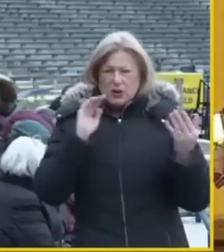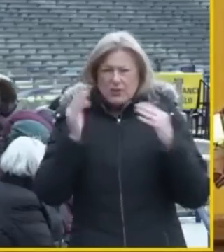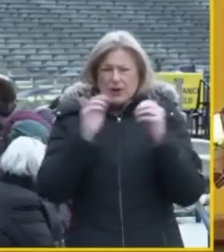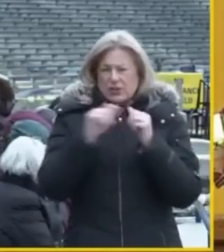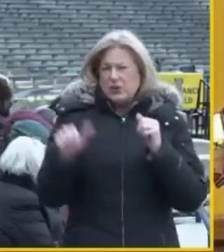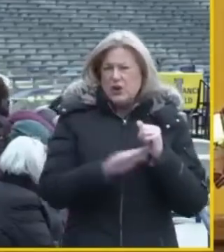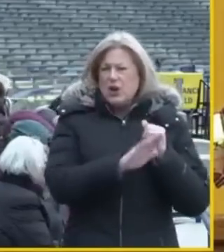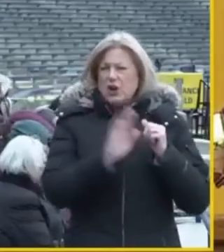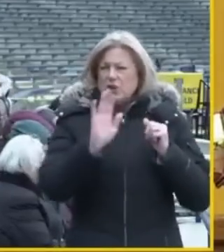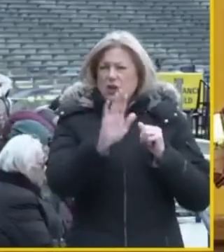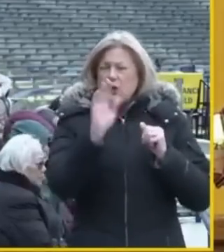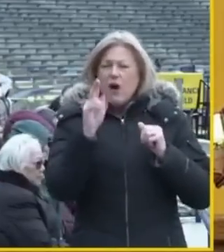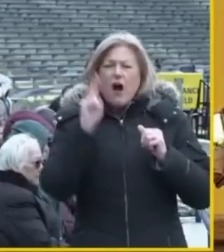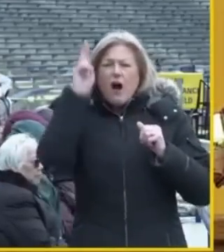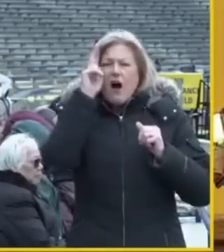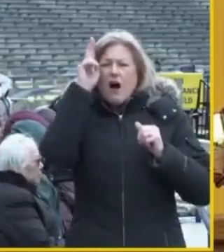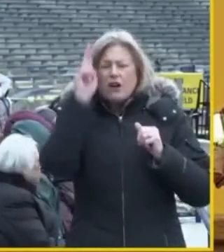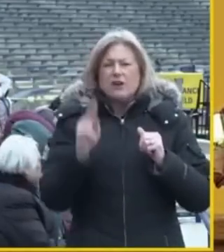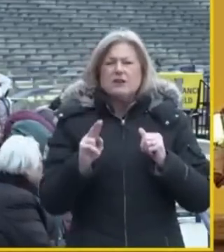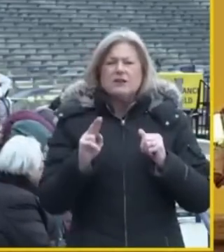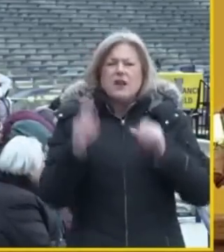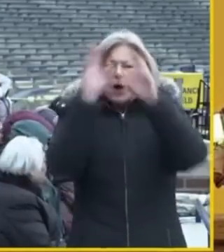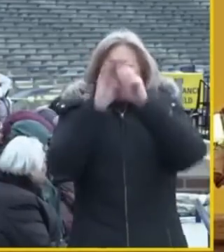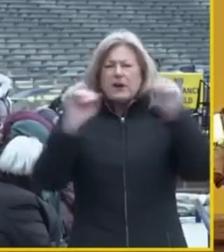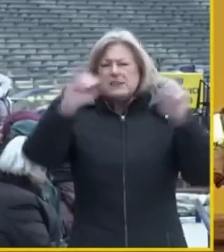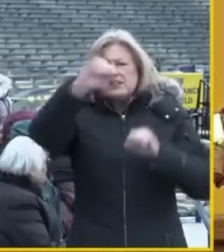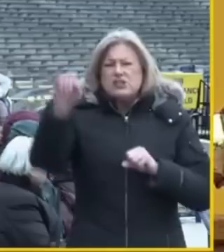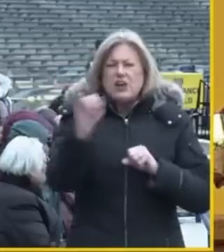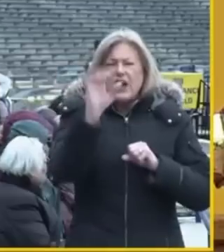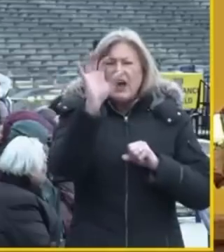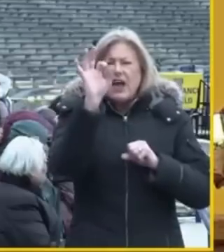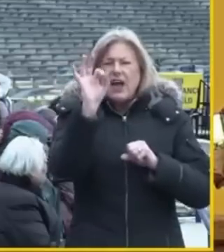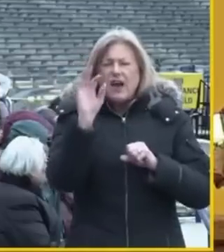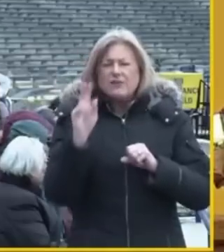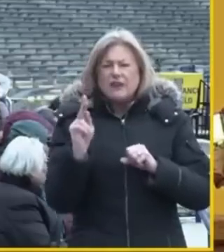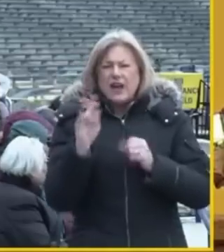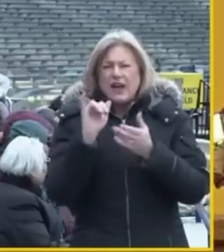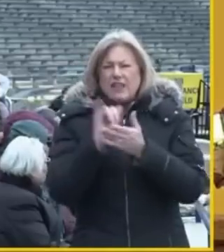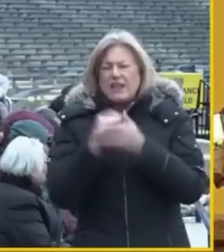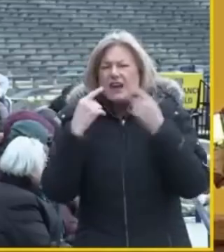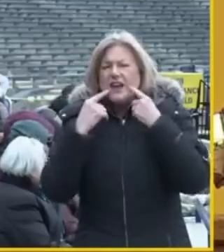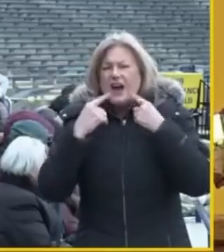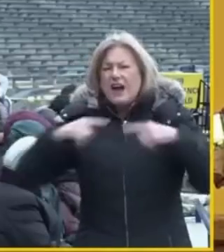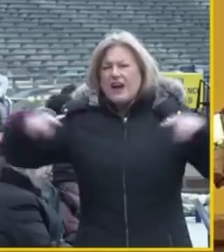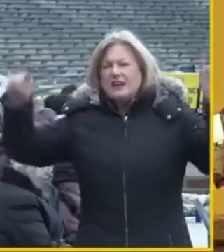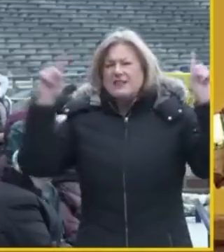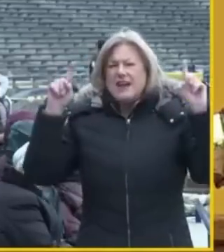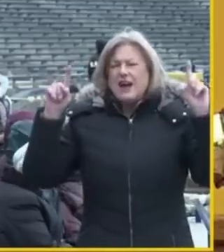President John F. Kennedy, who first announced the idea for the Peace Corps in his speech at Michigan?